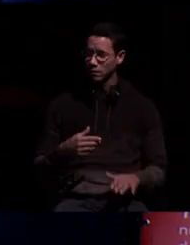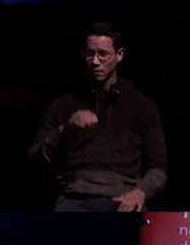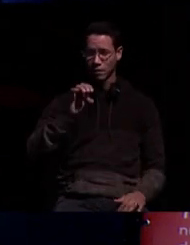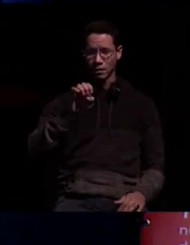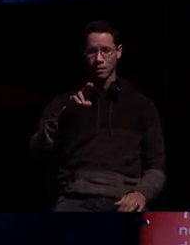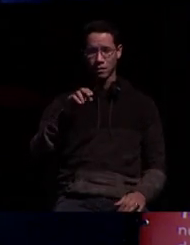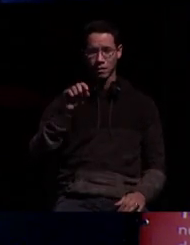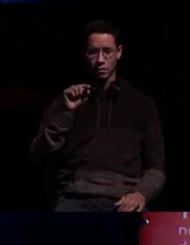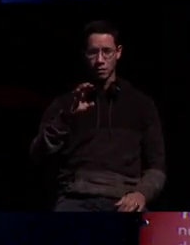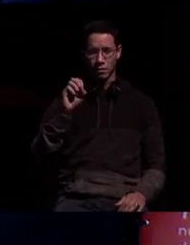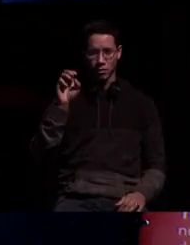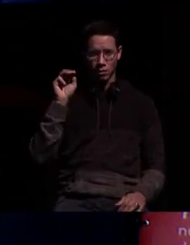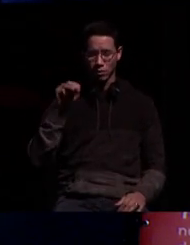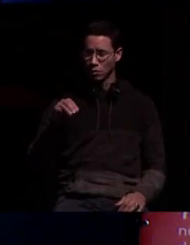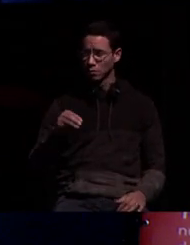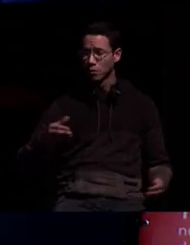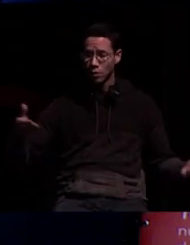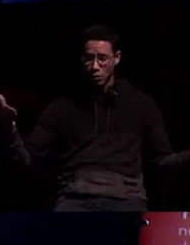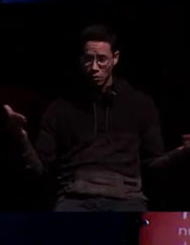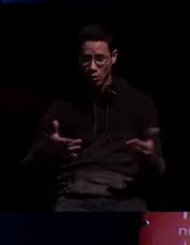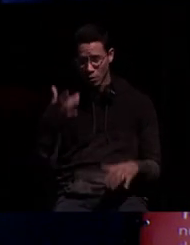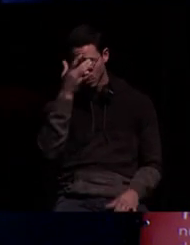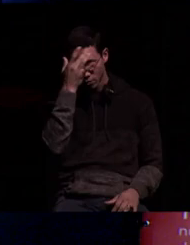I thought: “With real people it’s publicity.